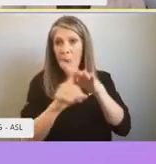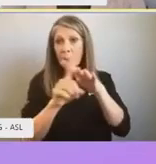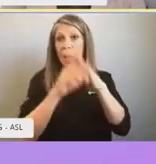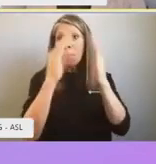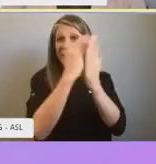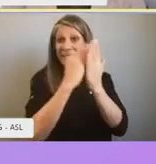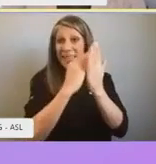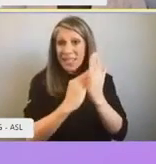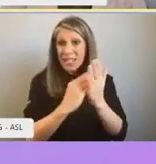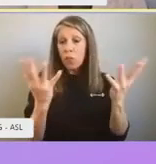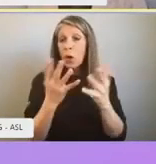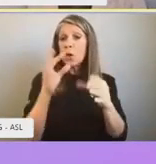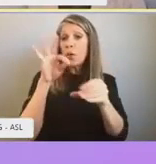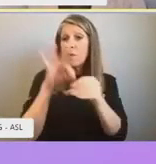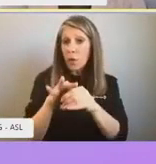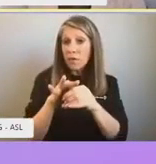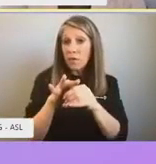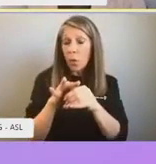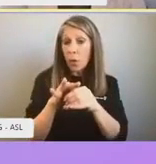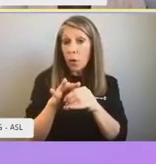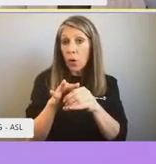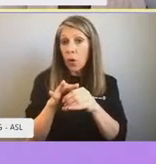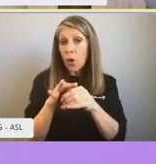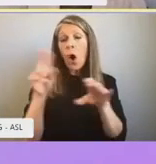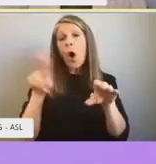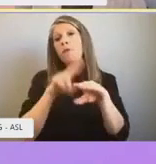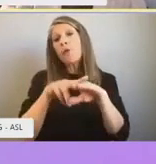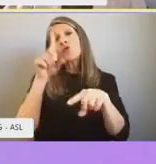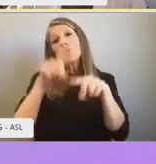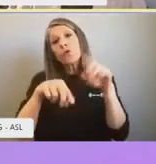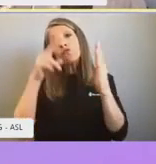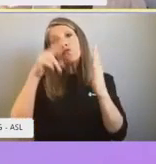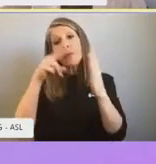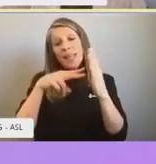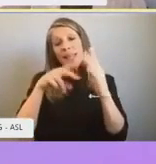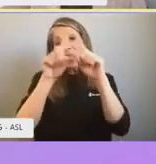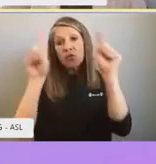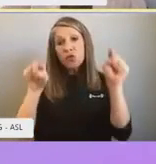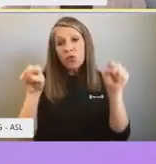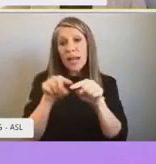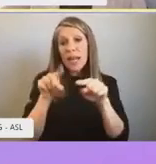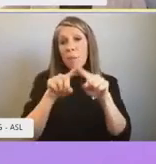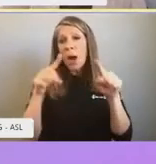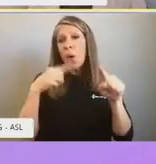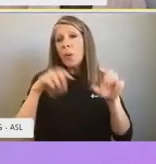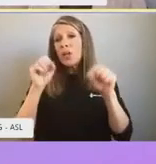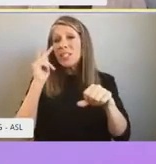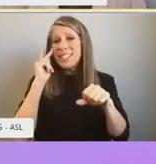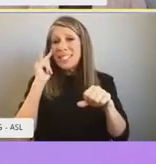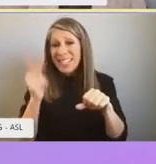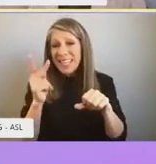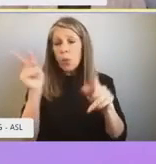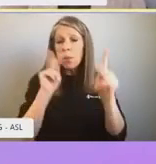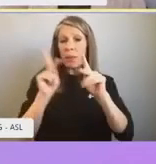one of the things it had was a review the screen at the scanner, so you put the ballot in the scanner and it popped